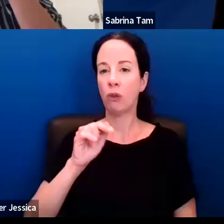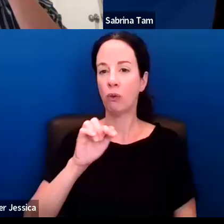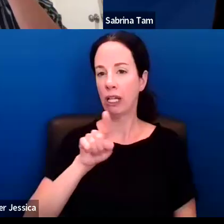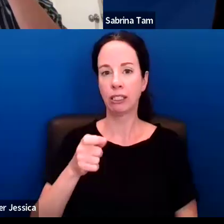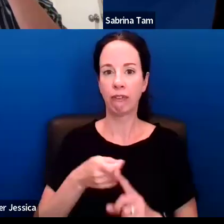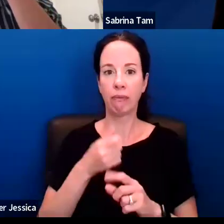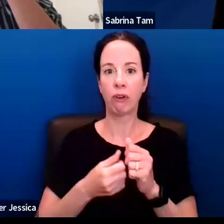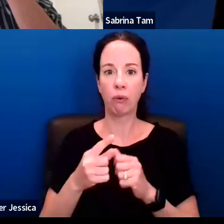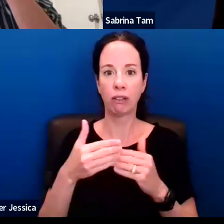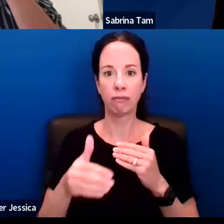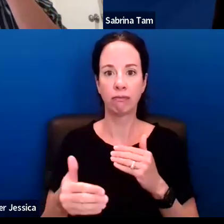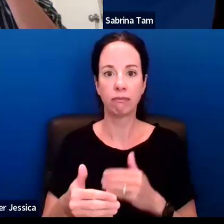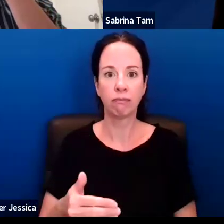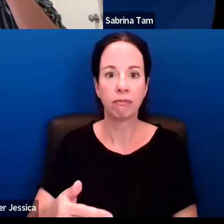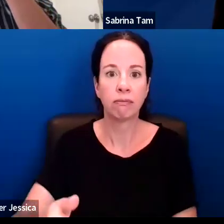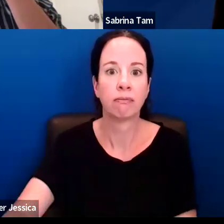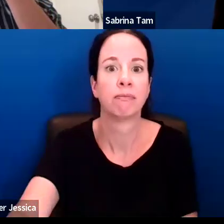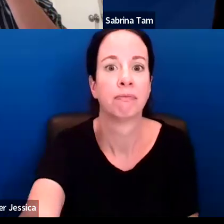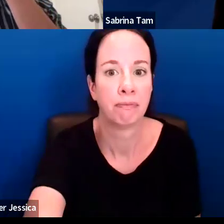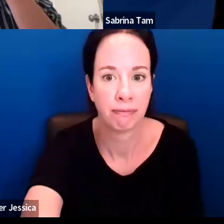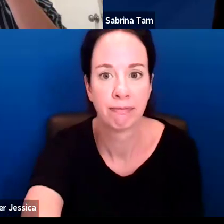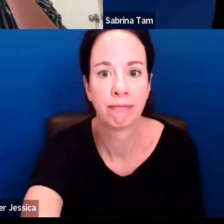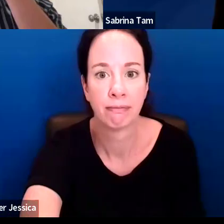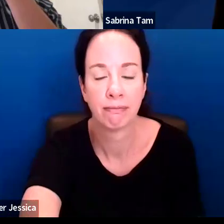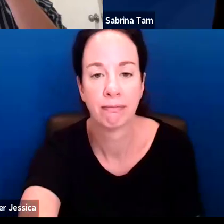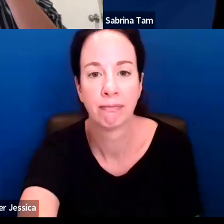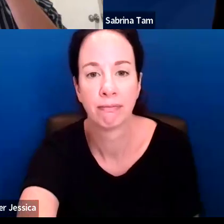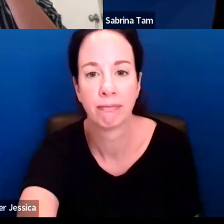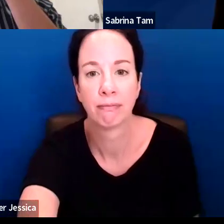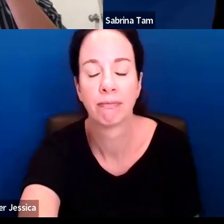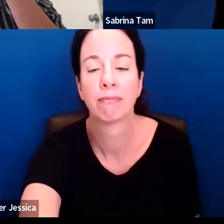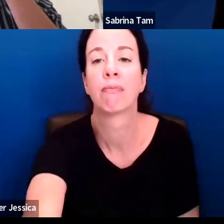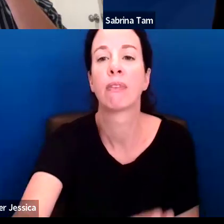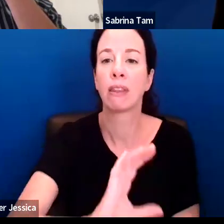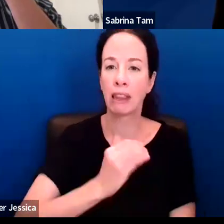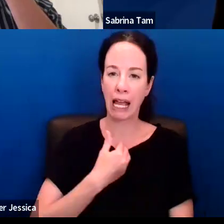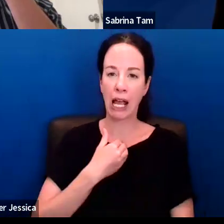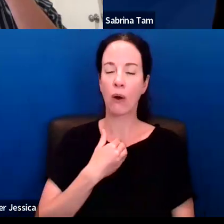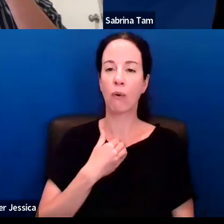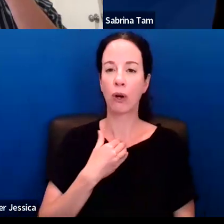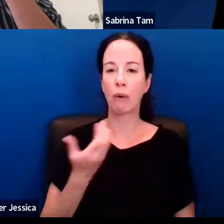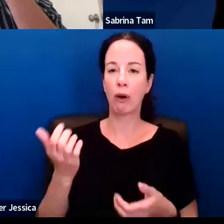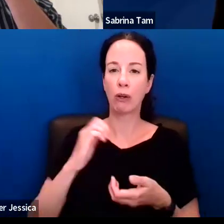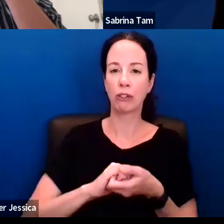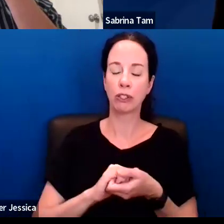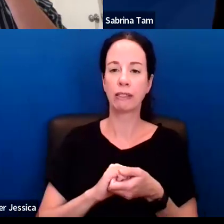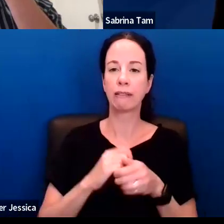you guys, really, our partnership is aligned about one of the focuses of the